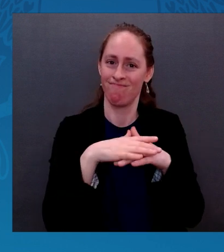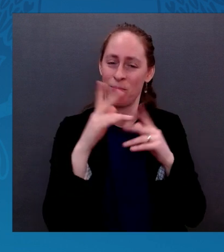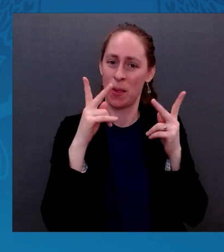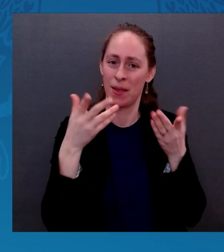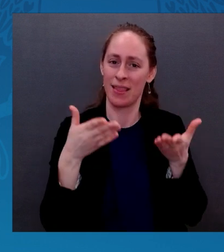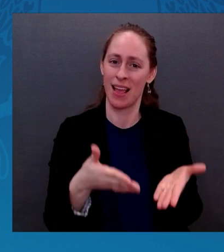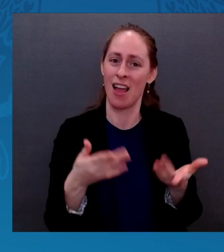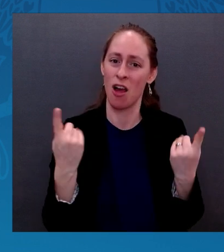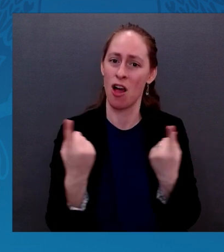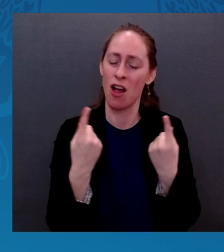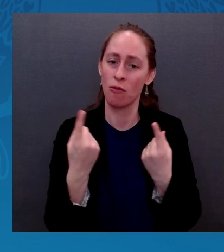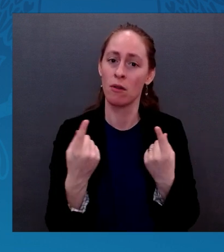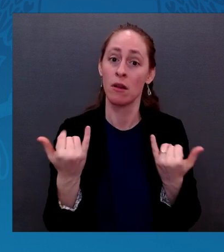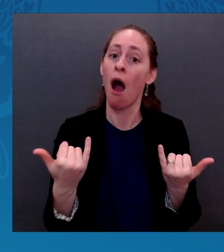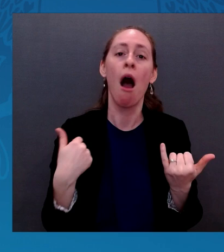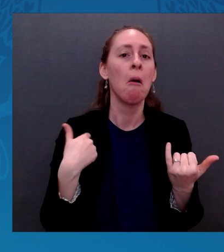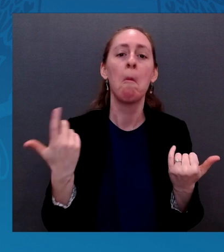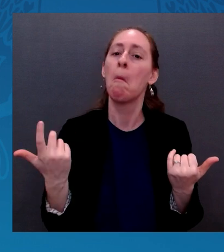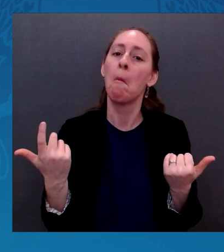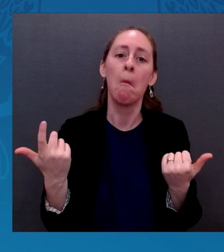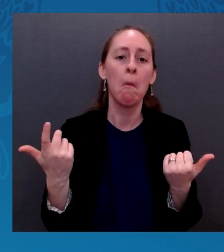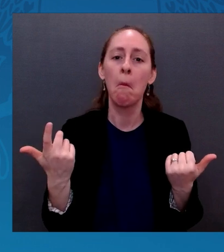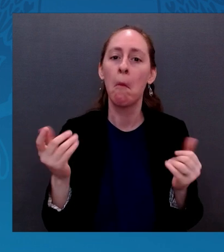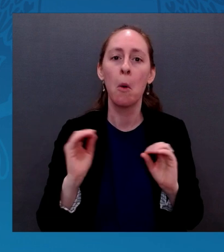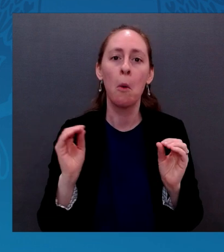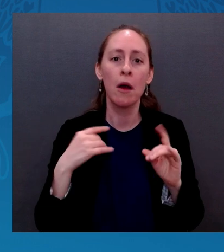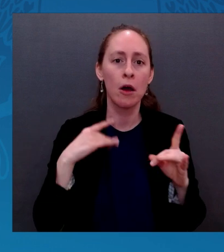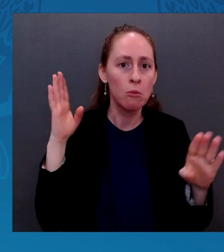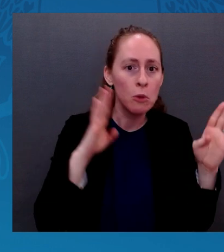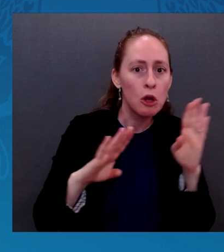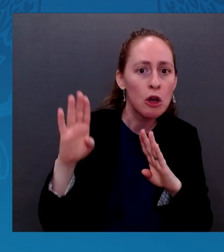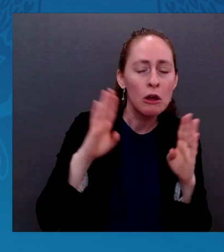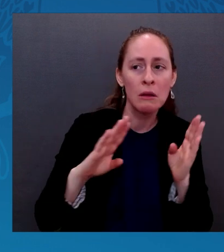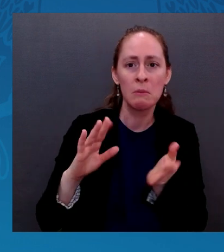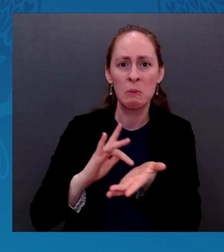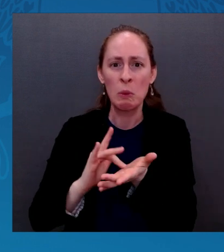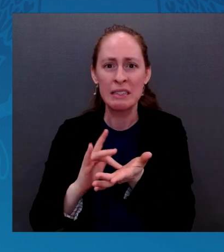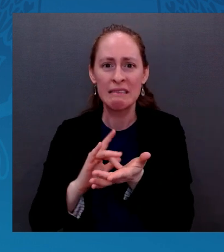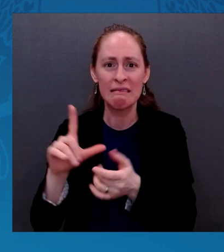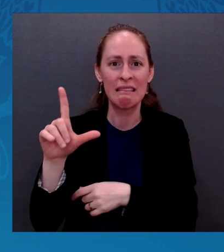affecting the lives of generations now and those yet to come. So again --